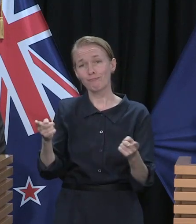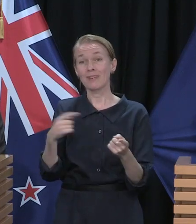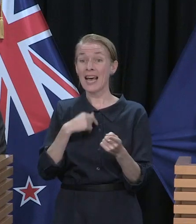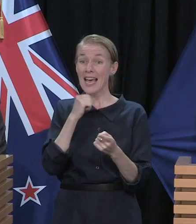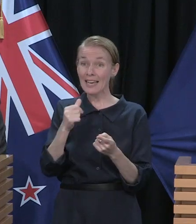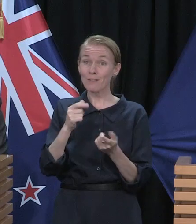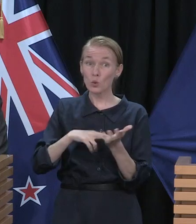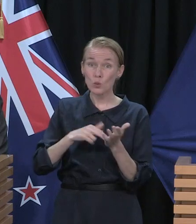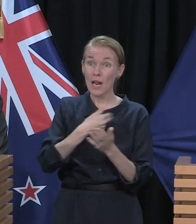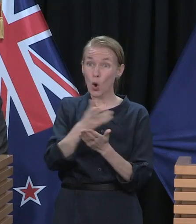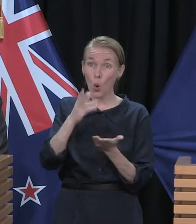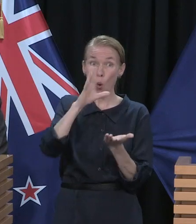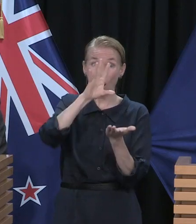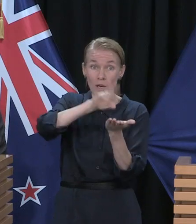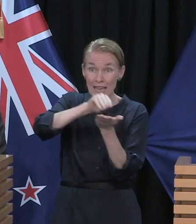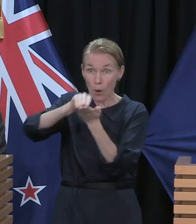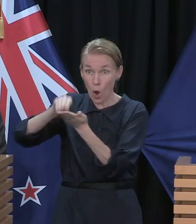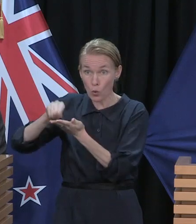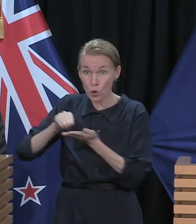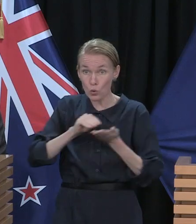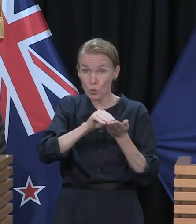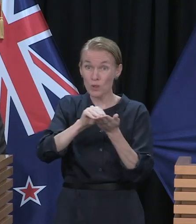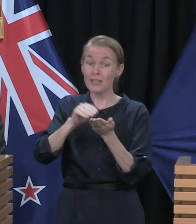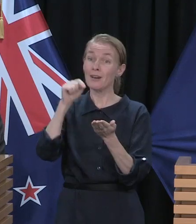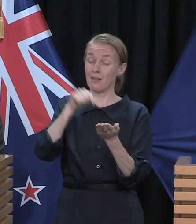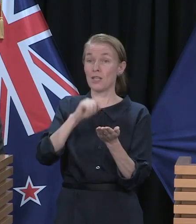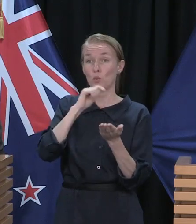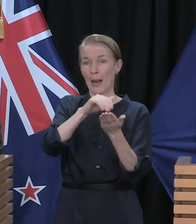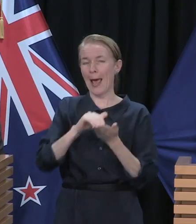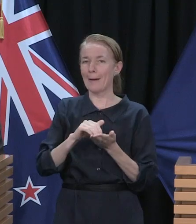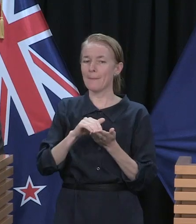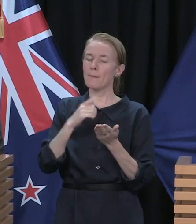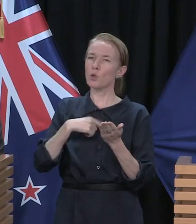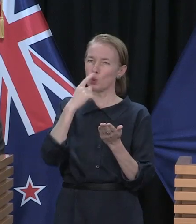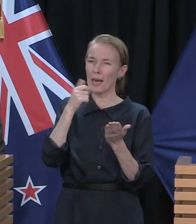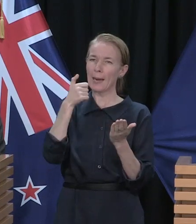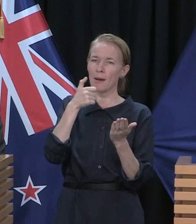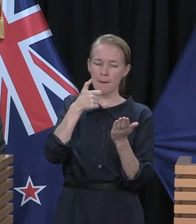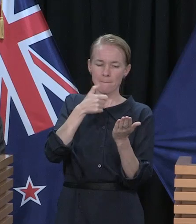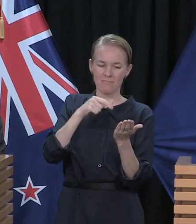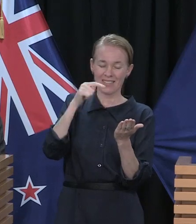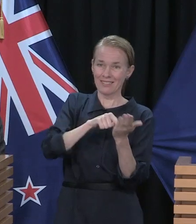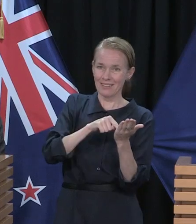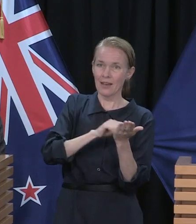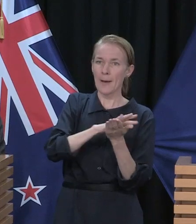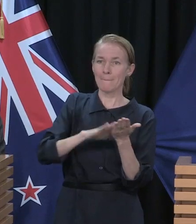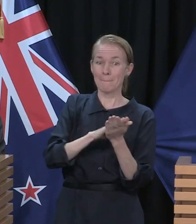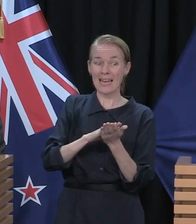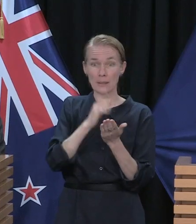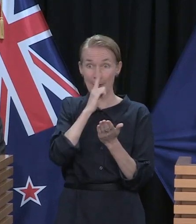the moment. But certainly, you know, the more people who use it, the more useful it will be. The more useful the push notification function will